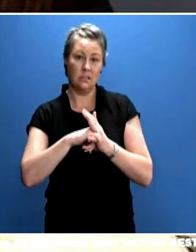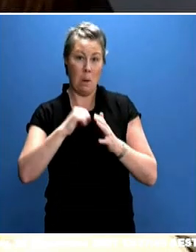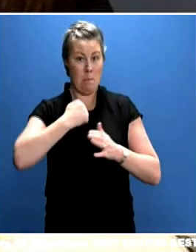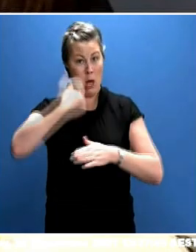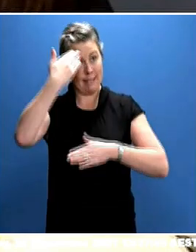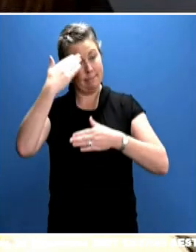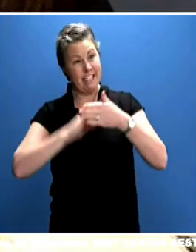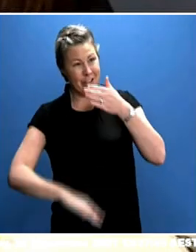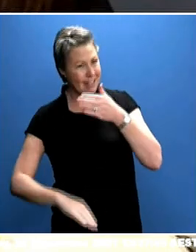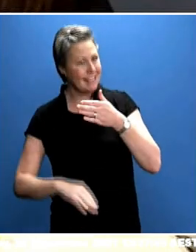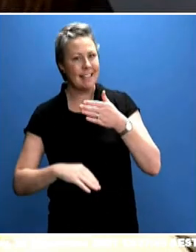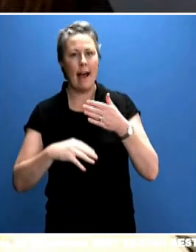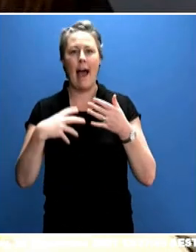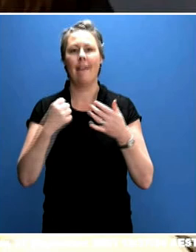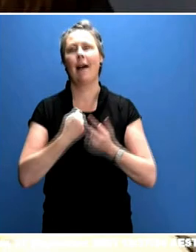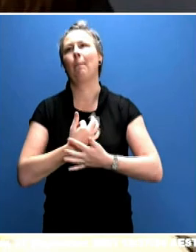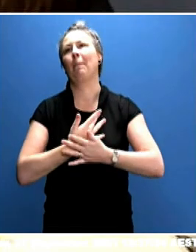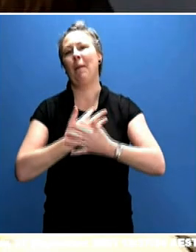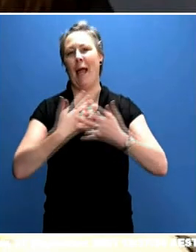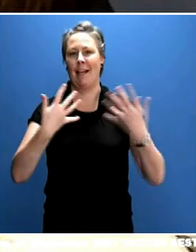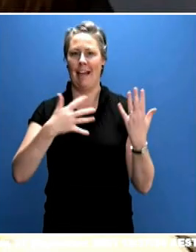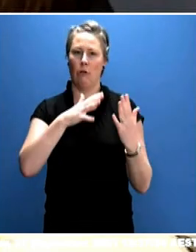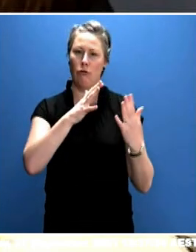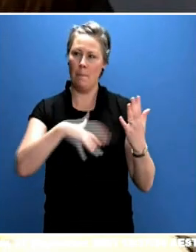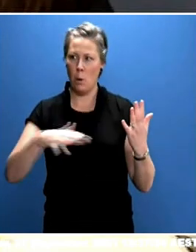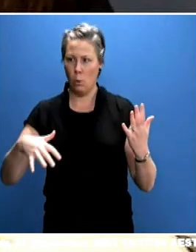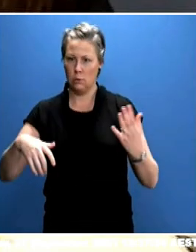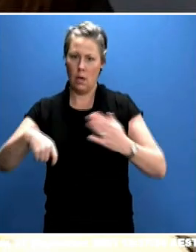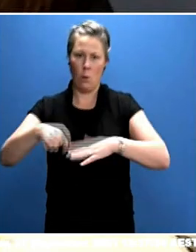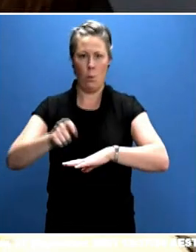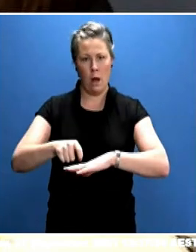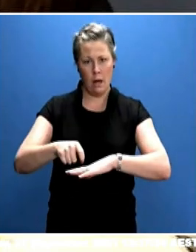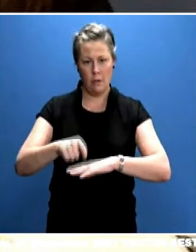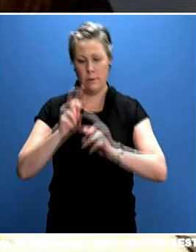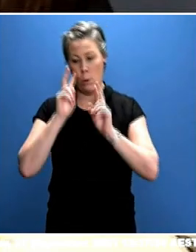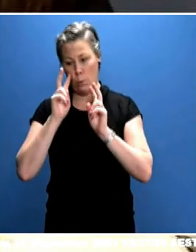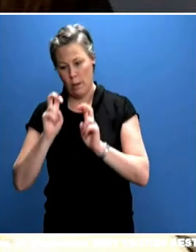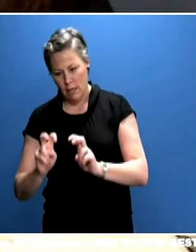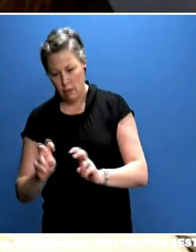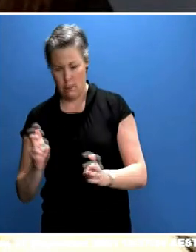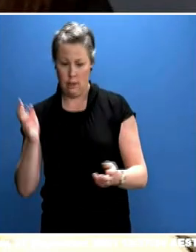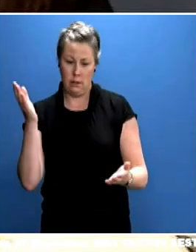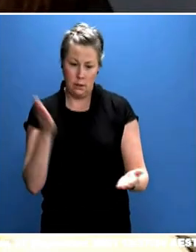they've been countless reports, inquiries, commissions, you name it